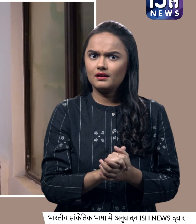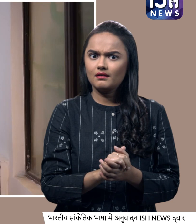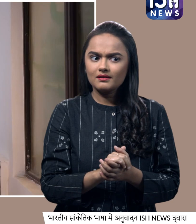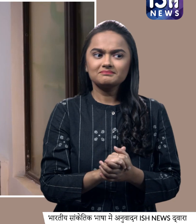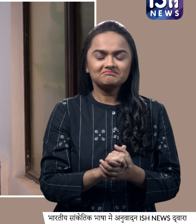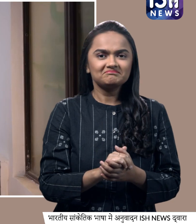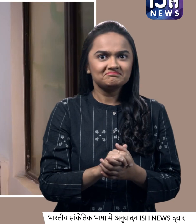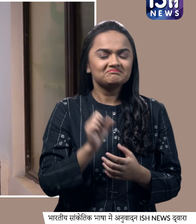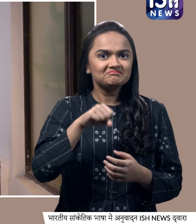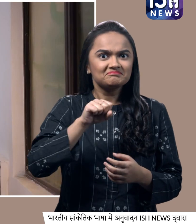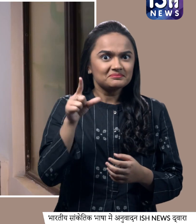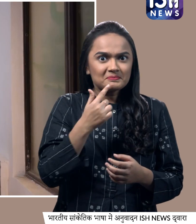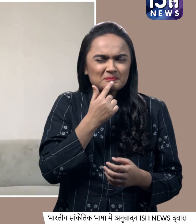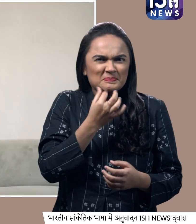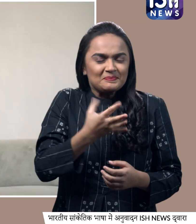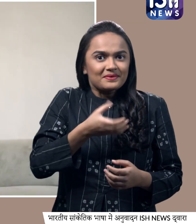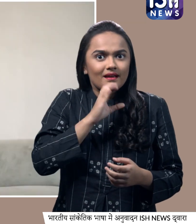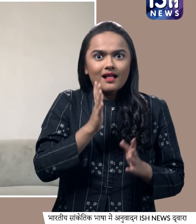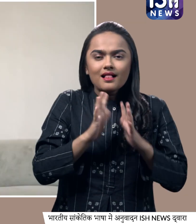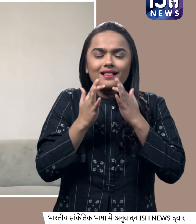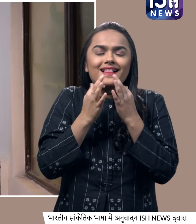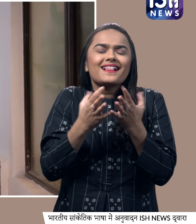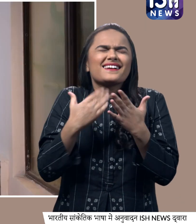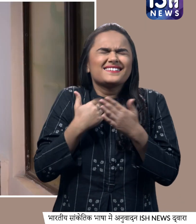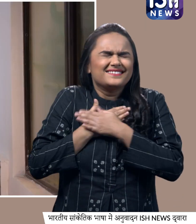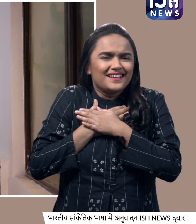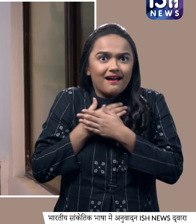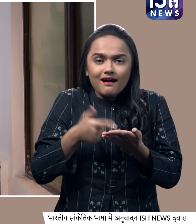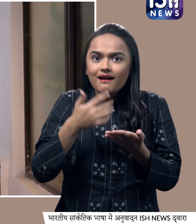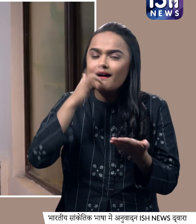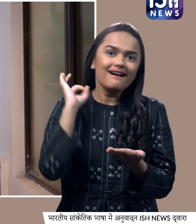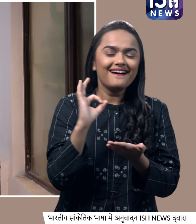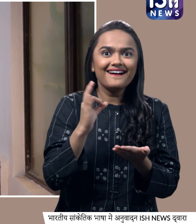Mmm that's amazing! Amazing! I love it! I absolutely love it!